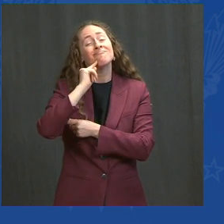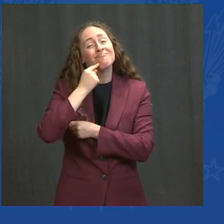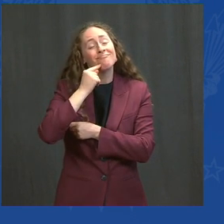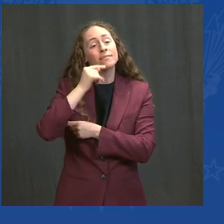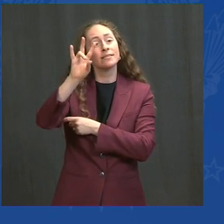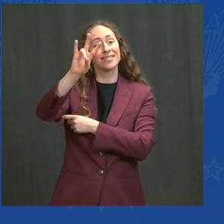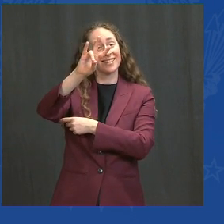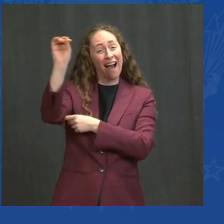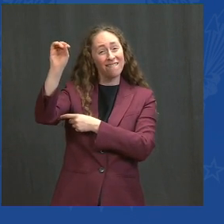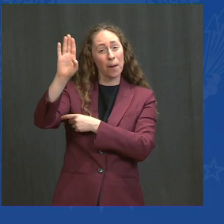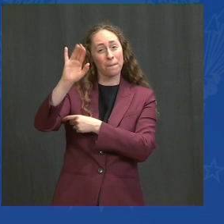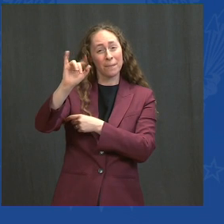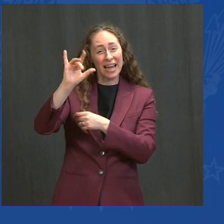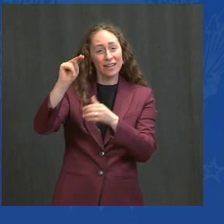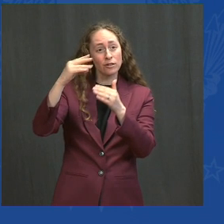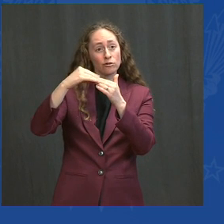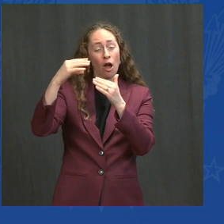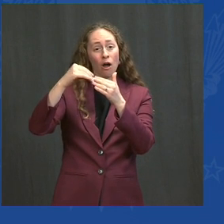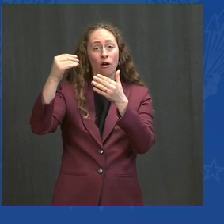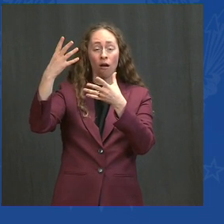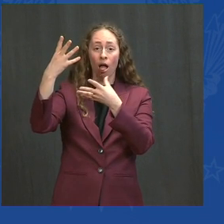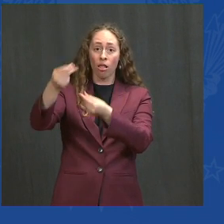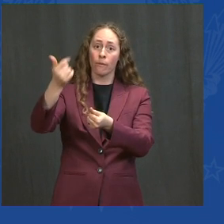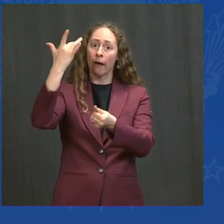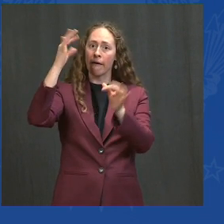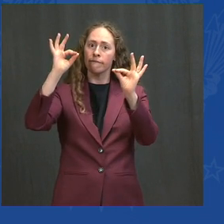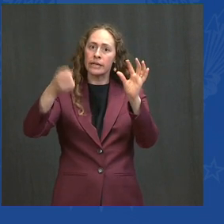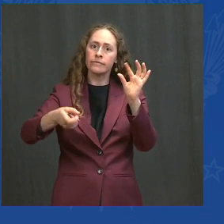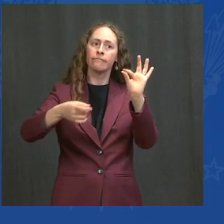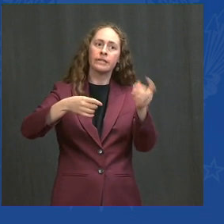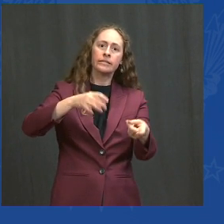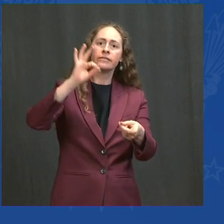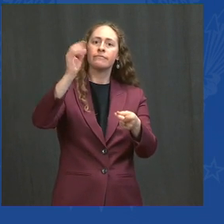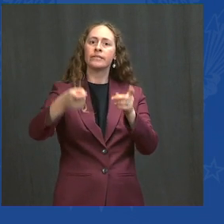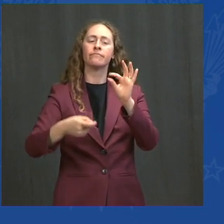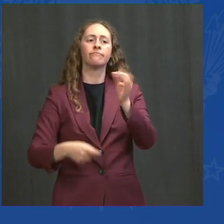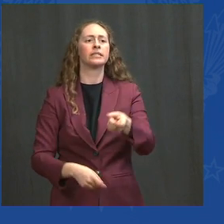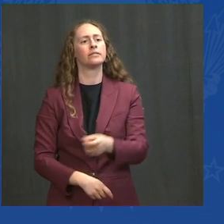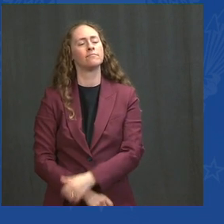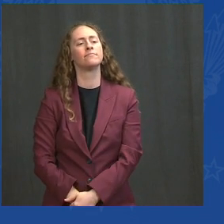And as climate change induces extreme weather events more and more frequently,